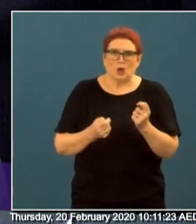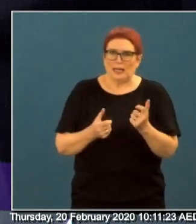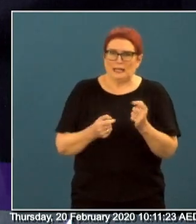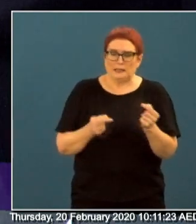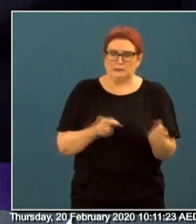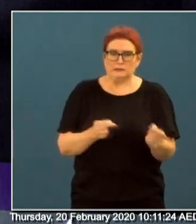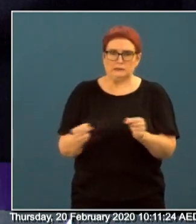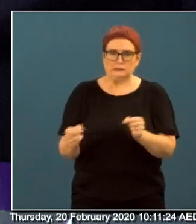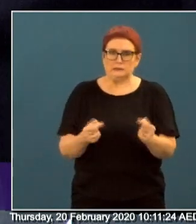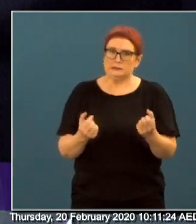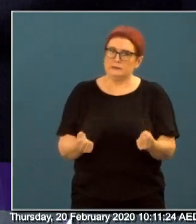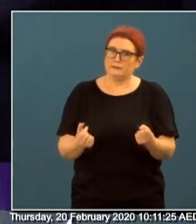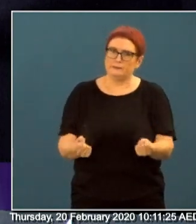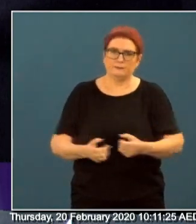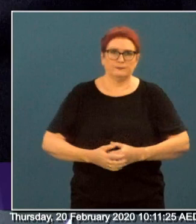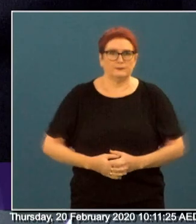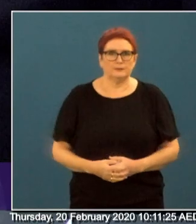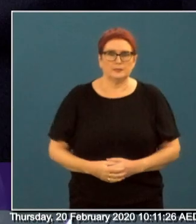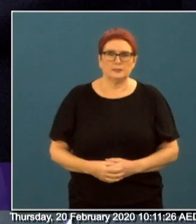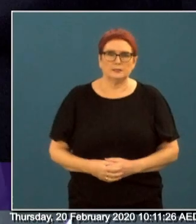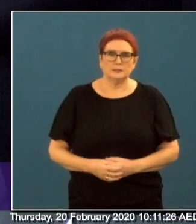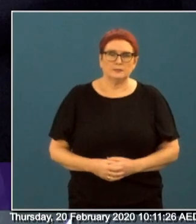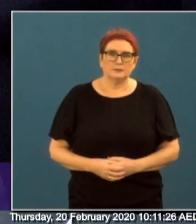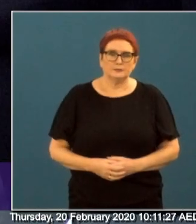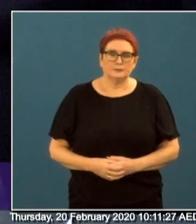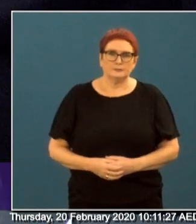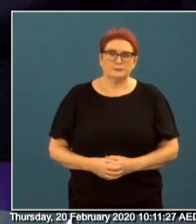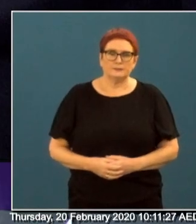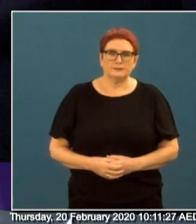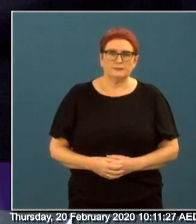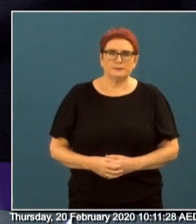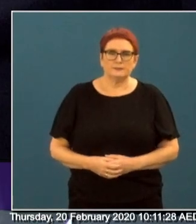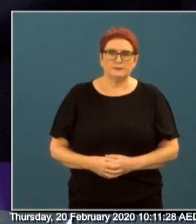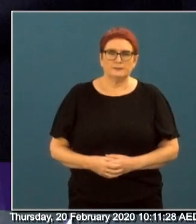There is an anomalous, almost, financial interest